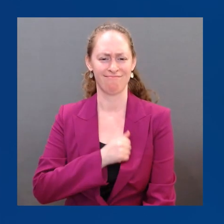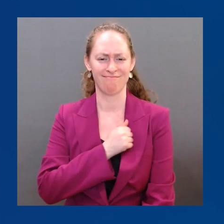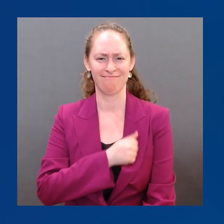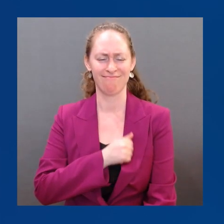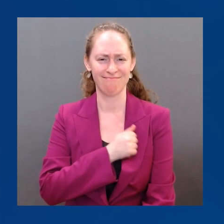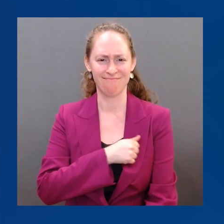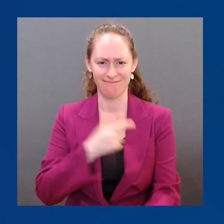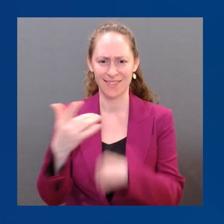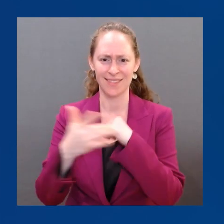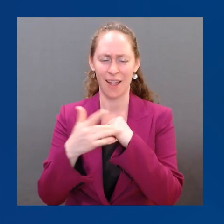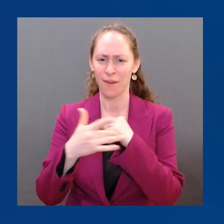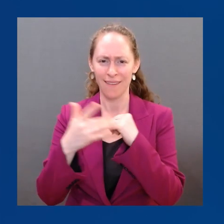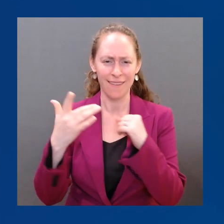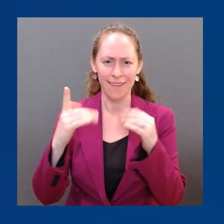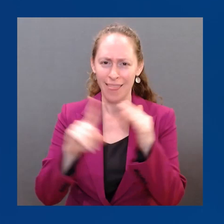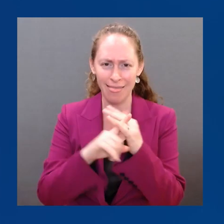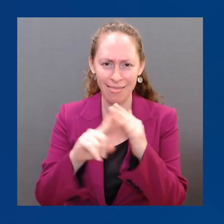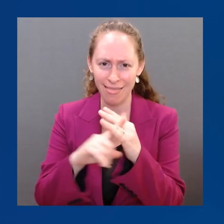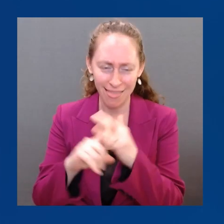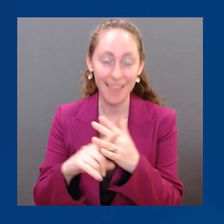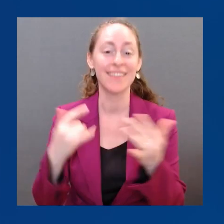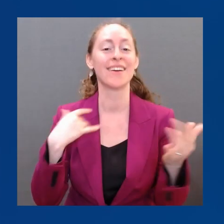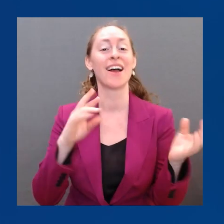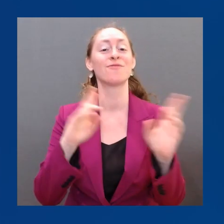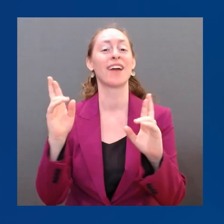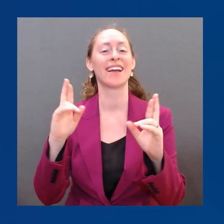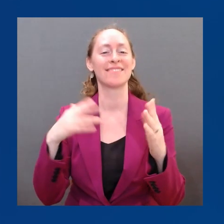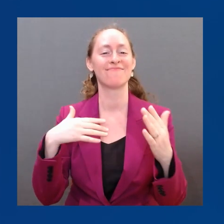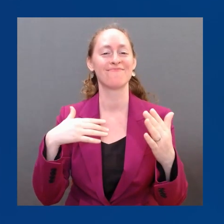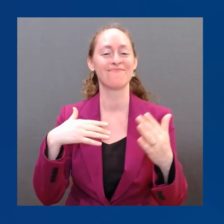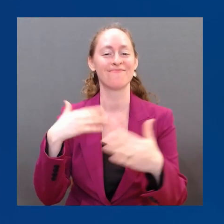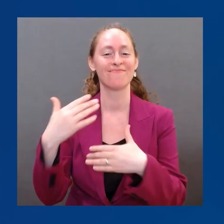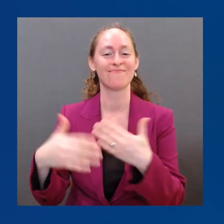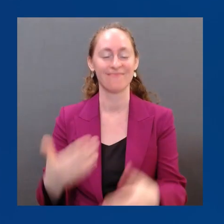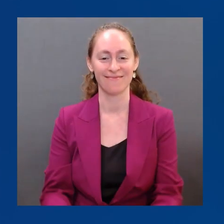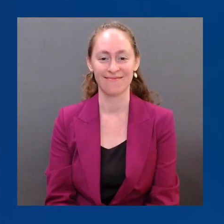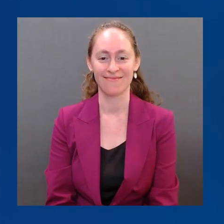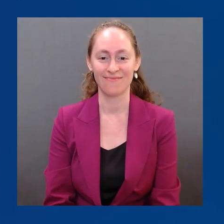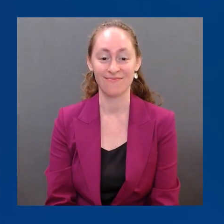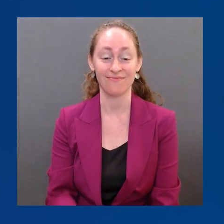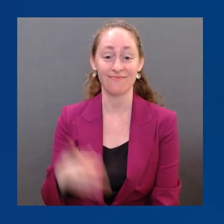I am joined today by two people who don't need introductions: Dr. Rochelle Walensky and Dr. Tony Fauci.